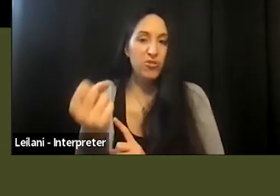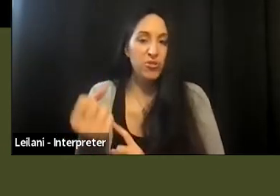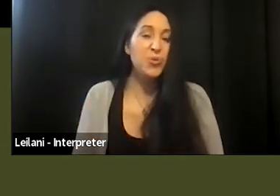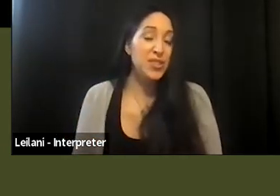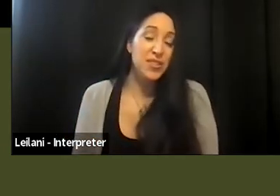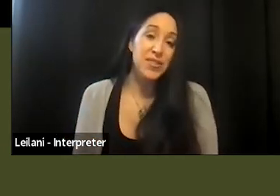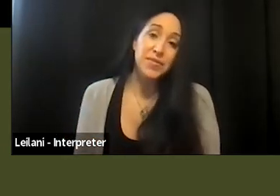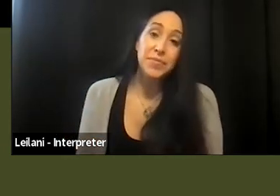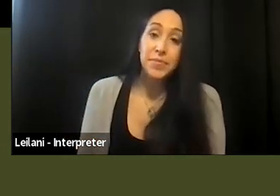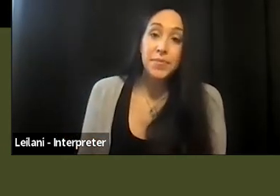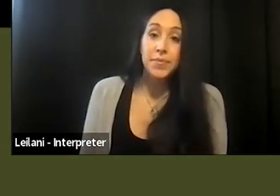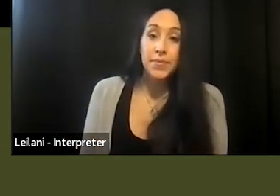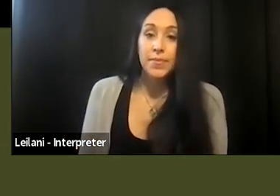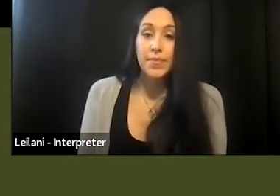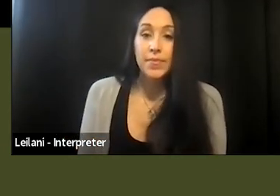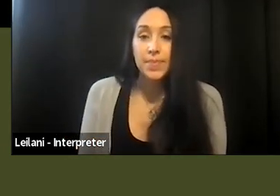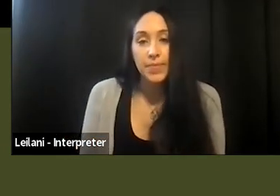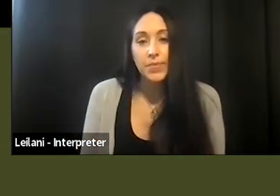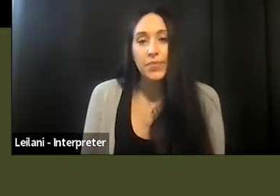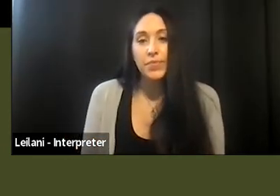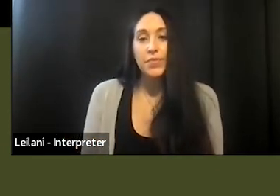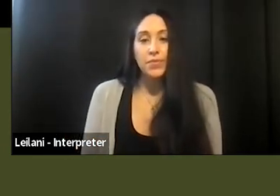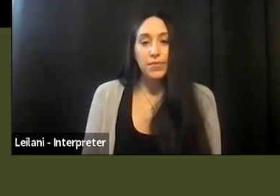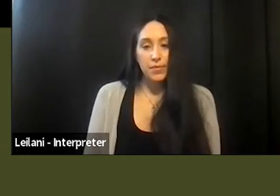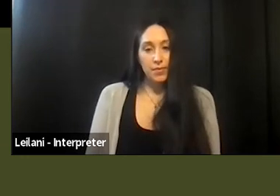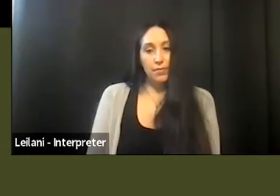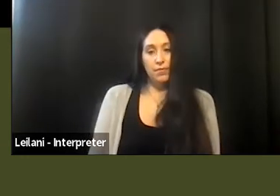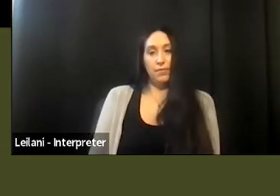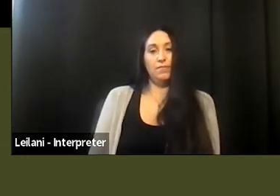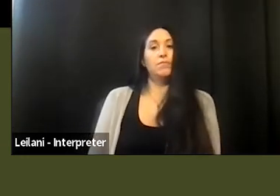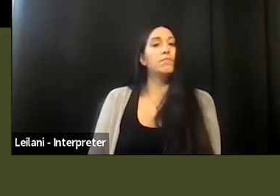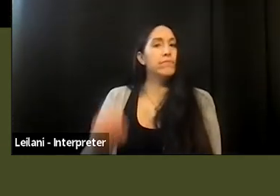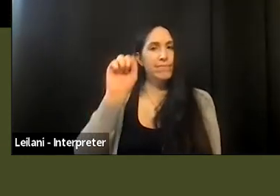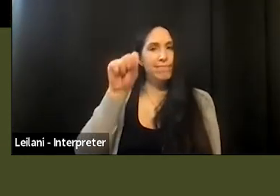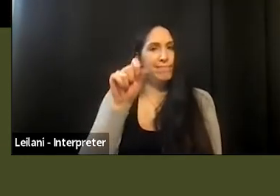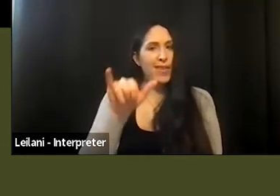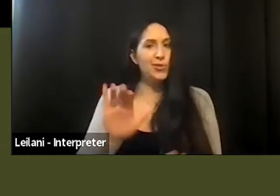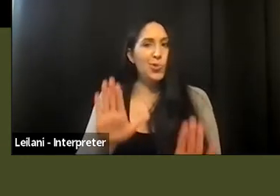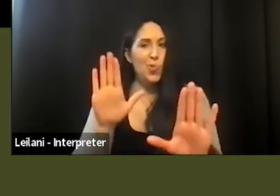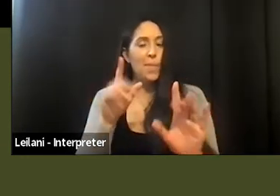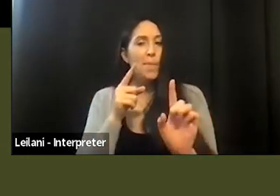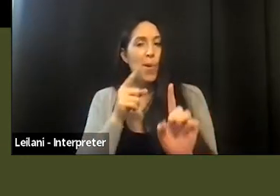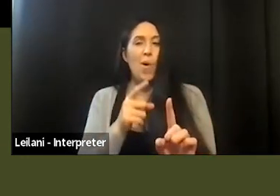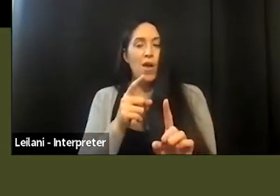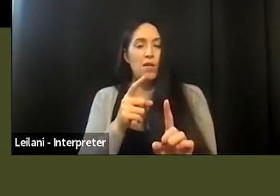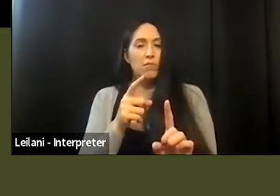[Debbie] Yeah, I think that's a great point, and I don't think Zaina is on anymore,